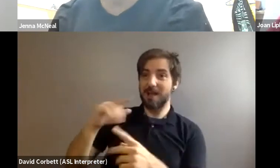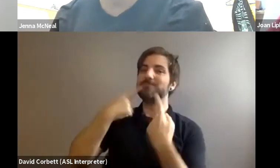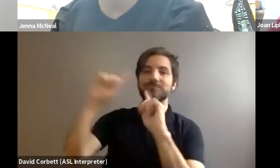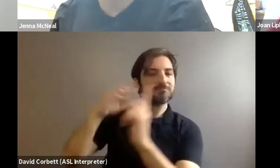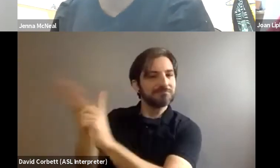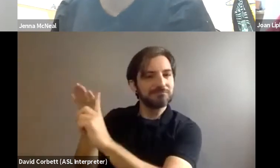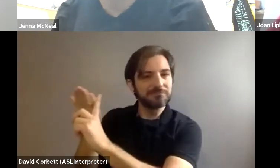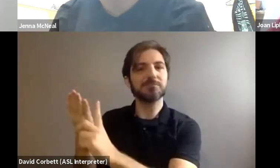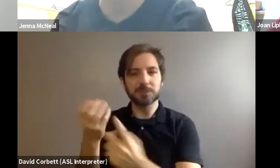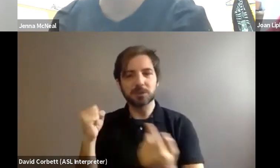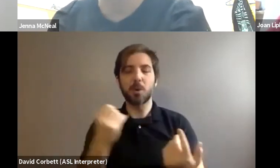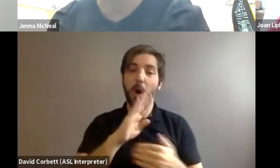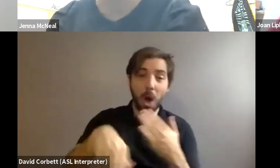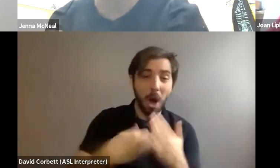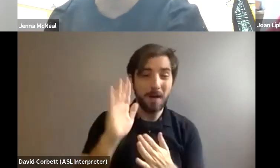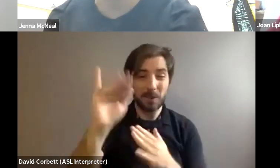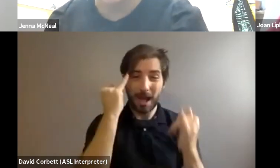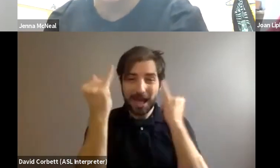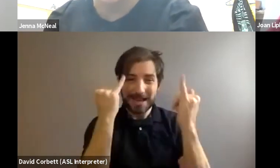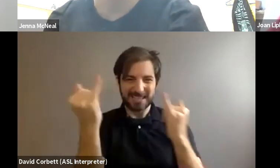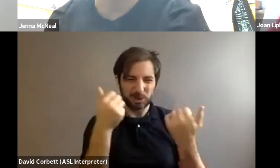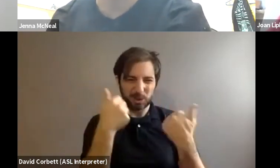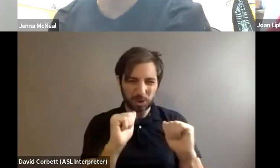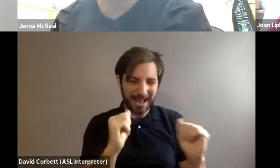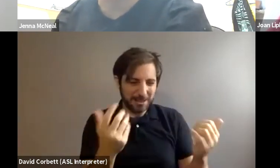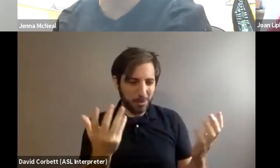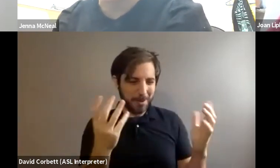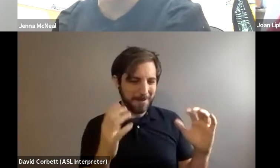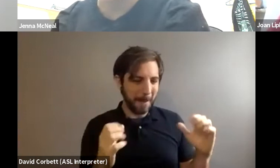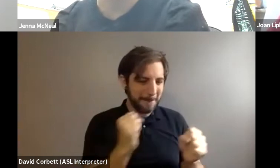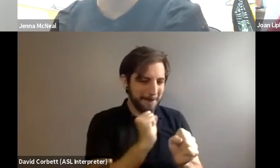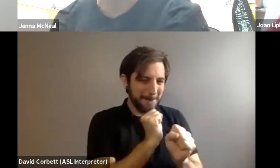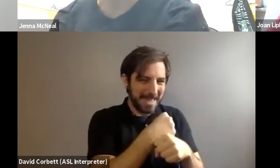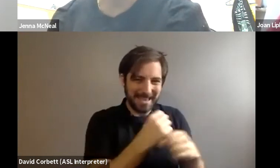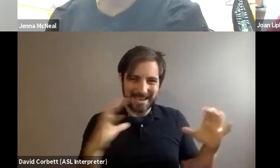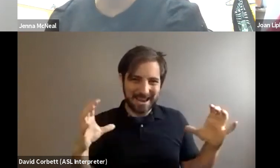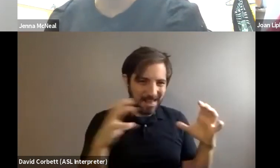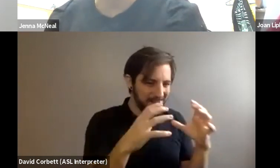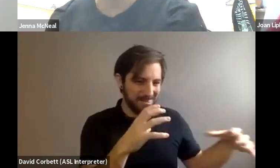just maybe combine them in one if you can i know that's not always easy to do but beef